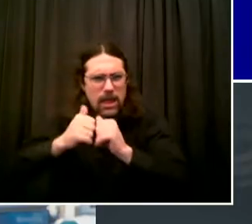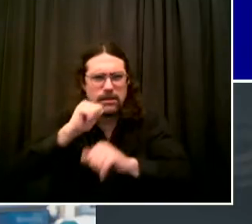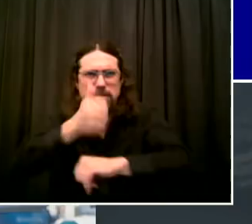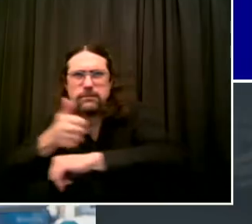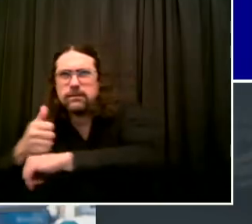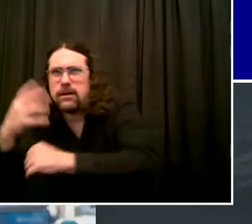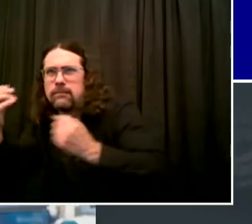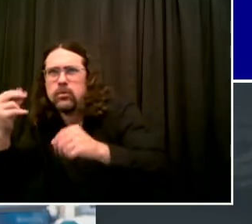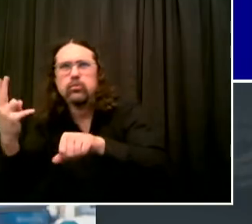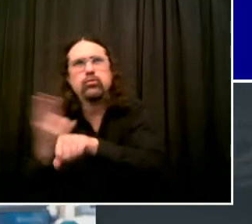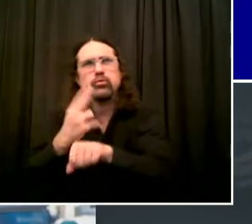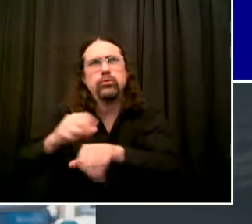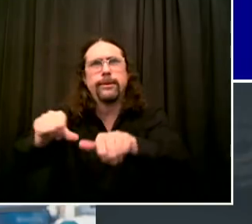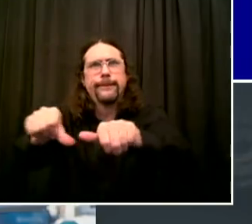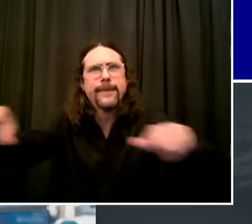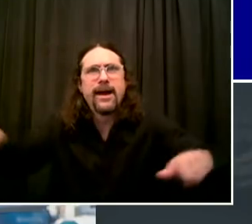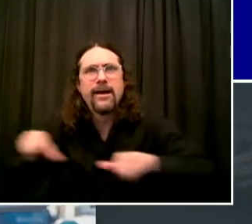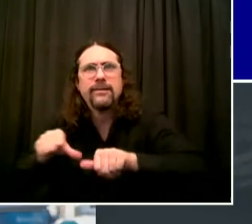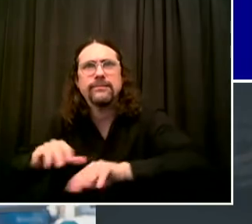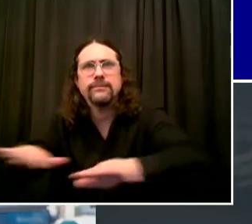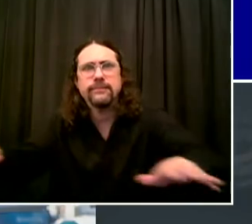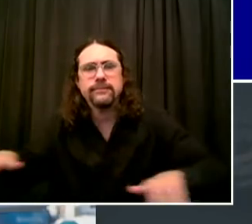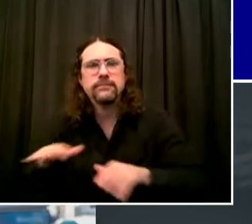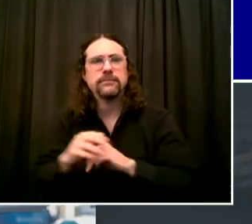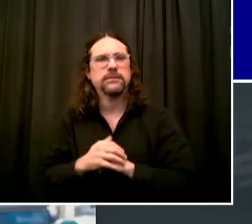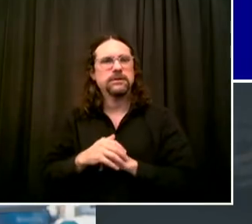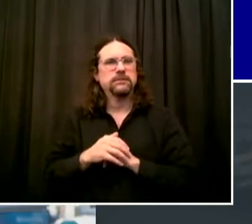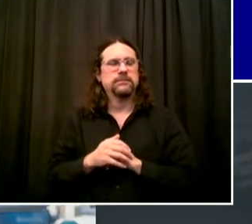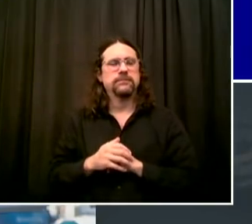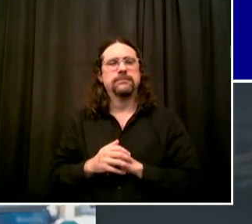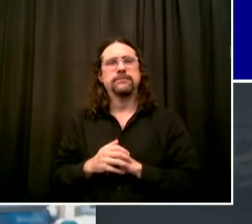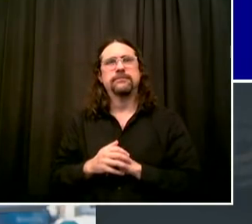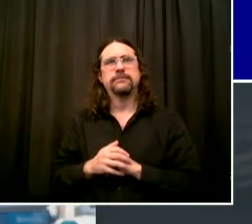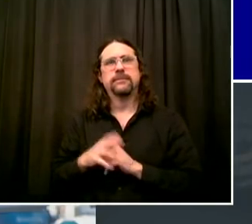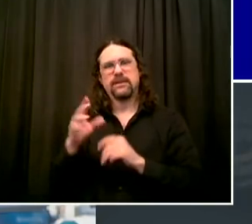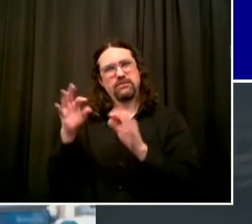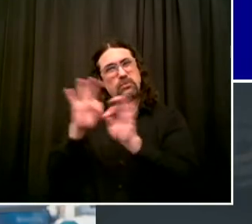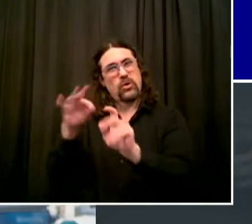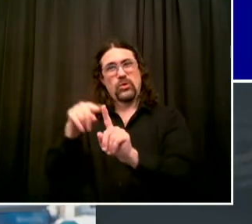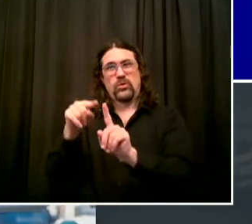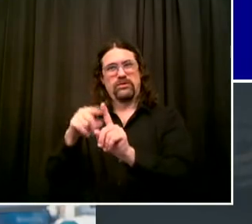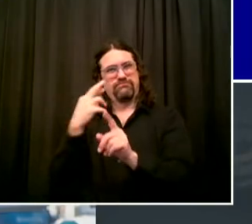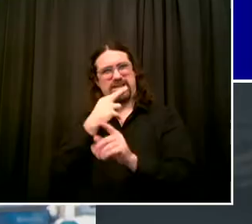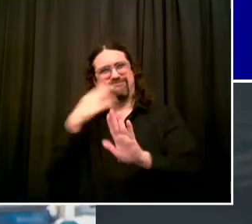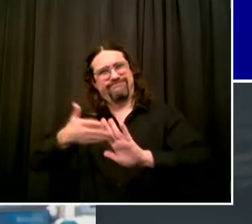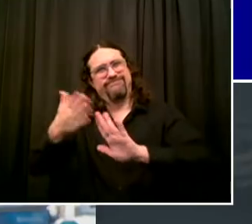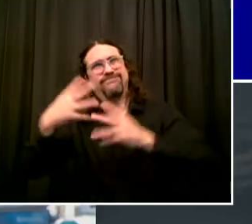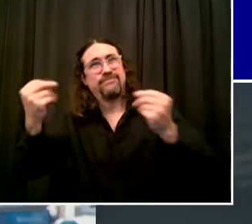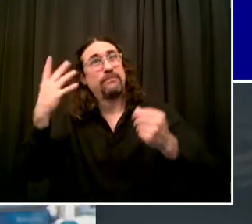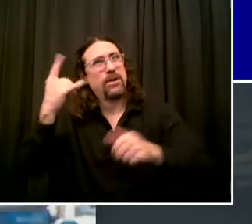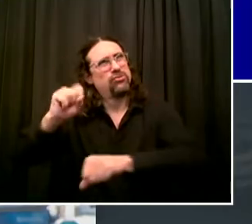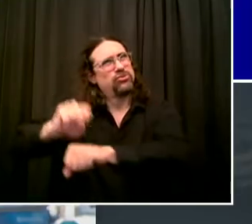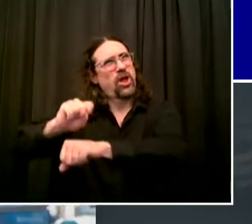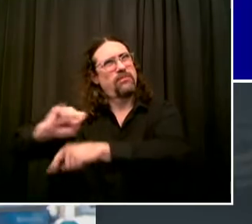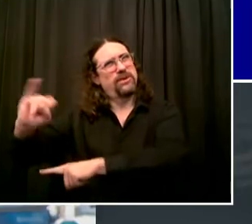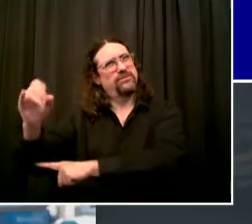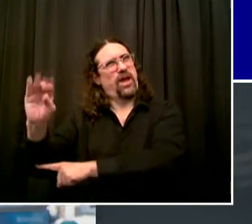SURVIVE AND HELP GET MORE REVENUE BUT OD IT SAFELY